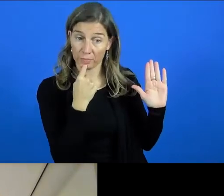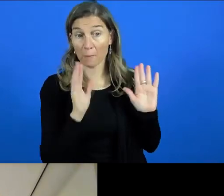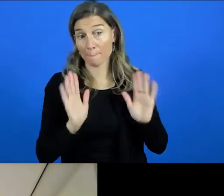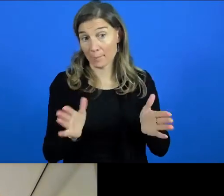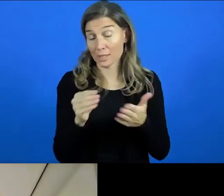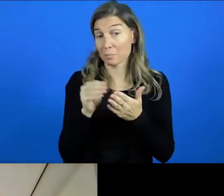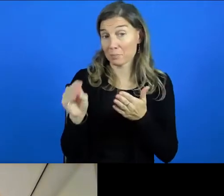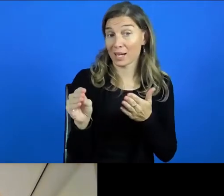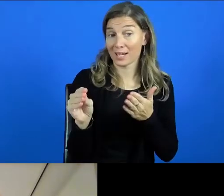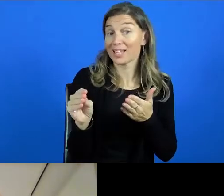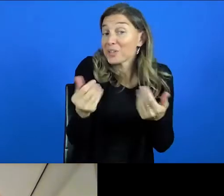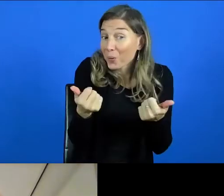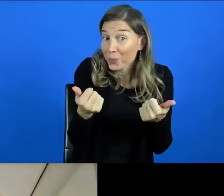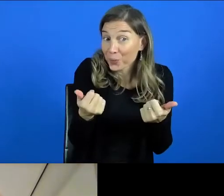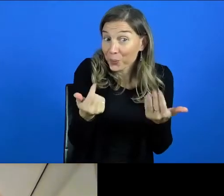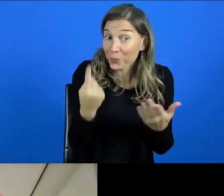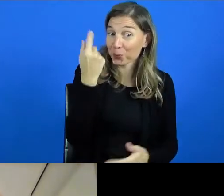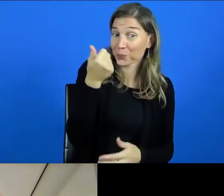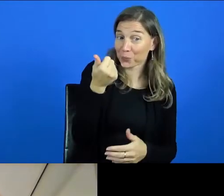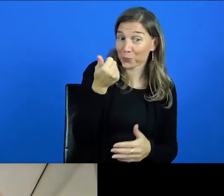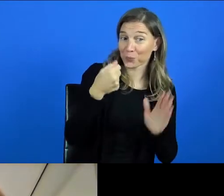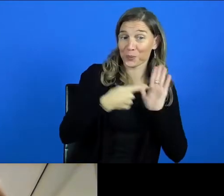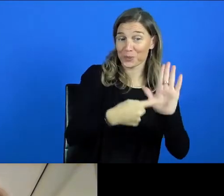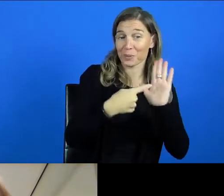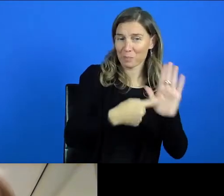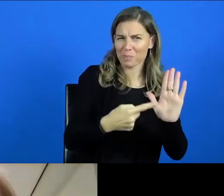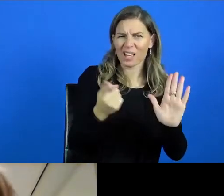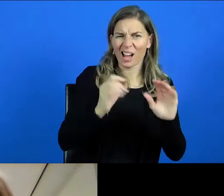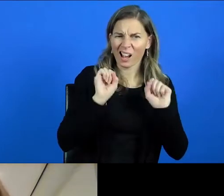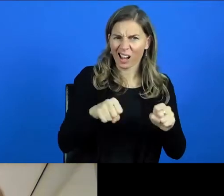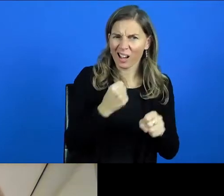This is a good example for you how practical issues we could resolve.